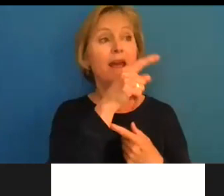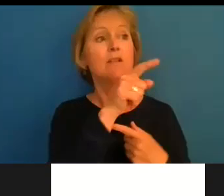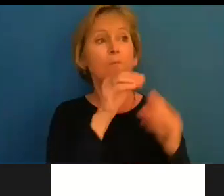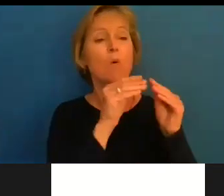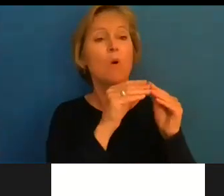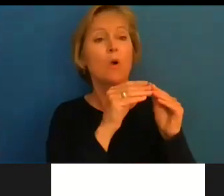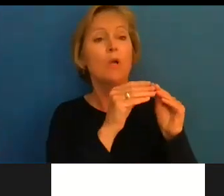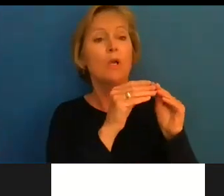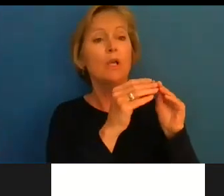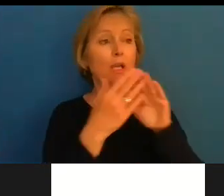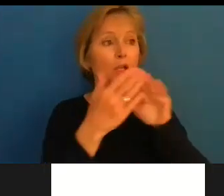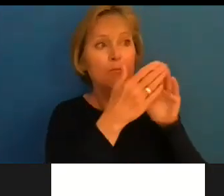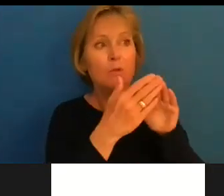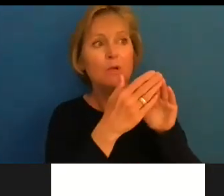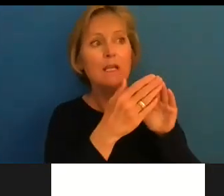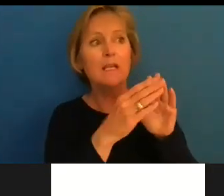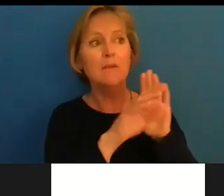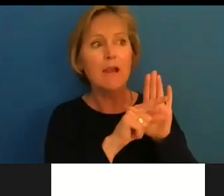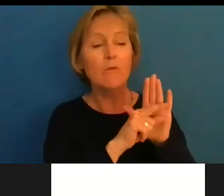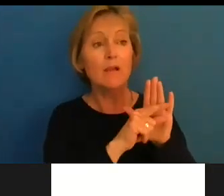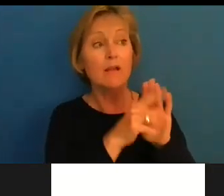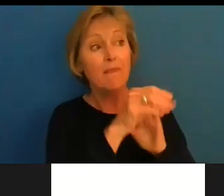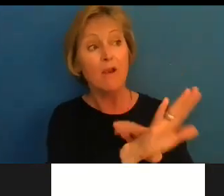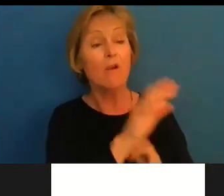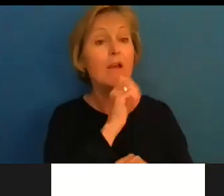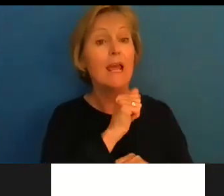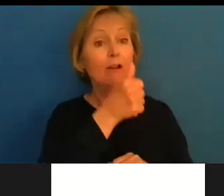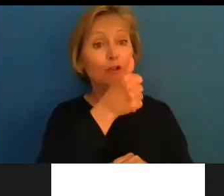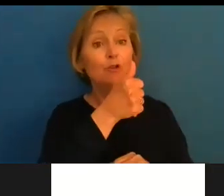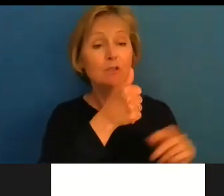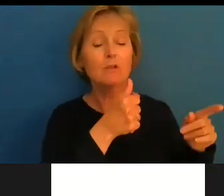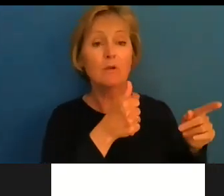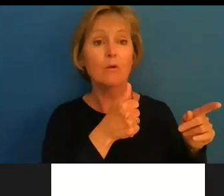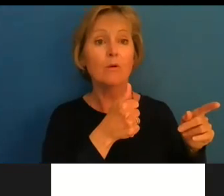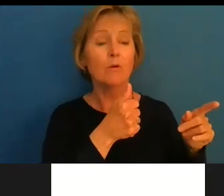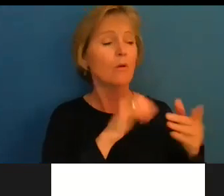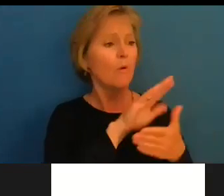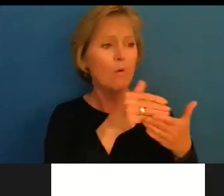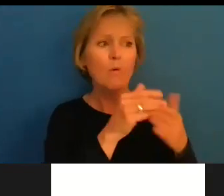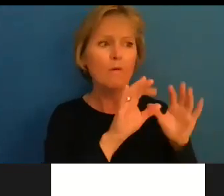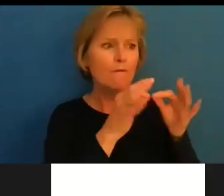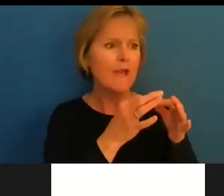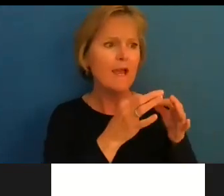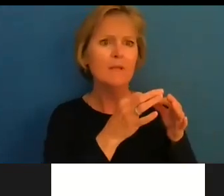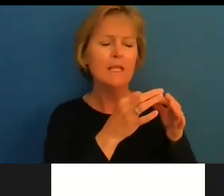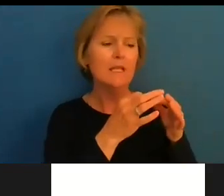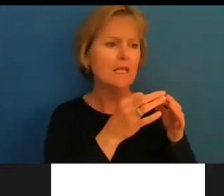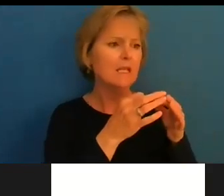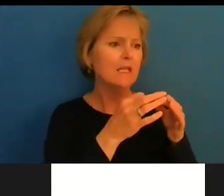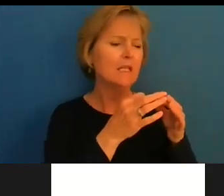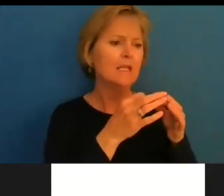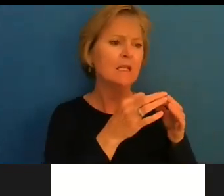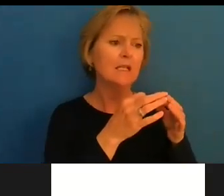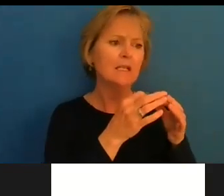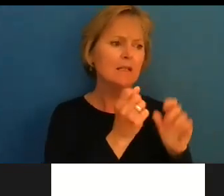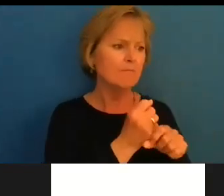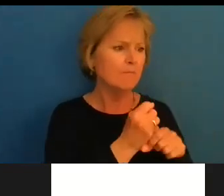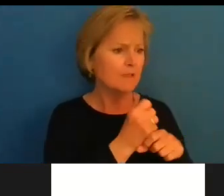When it comes to elders, too, the whole family chips in to make sure that elder